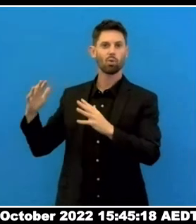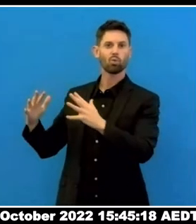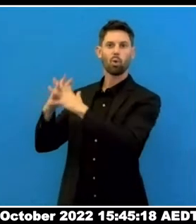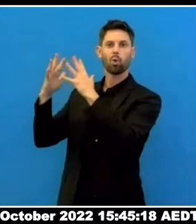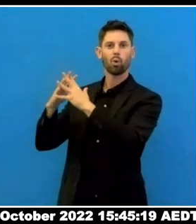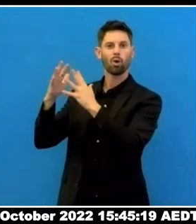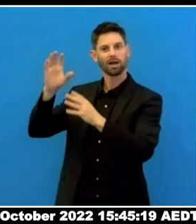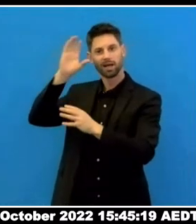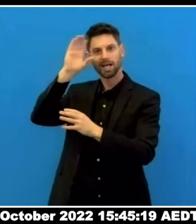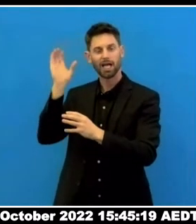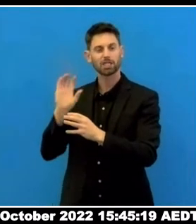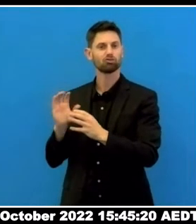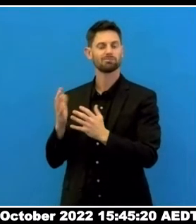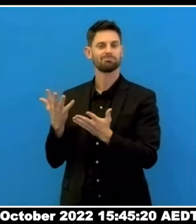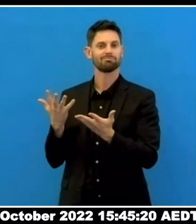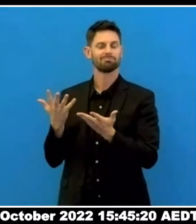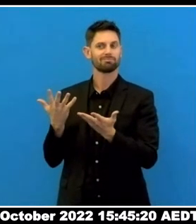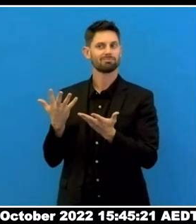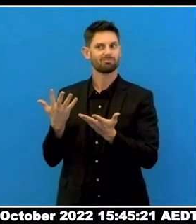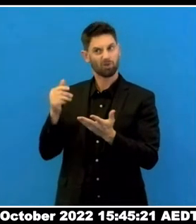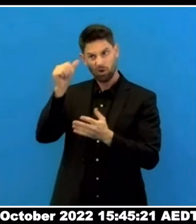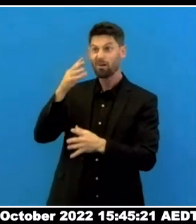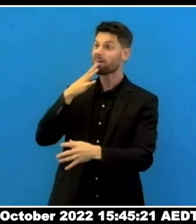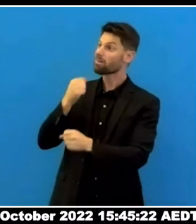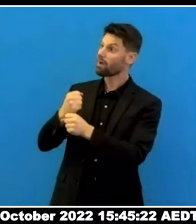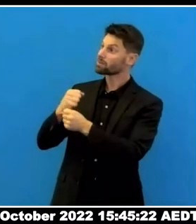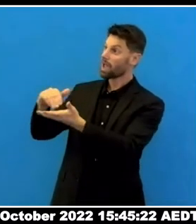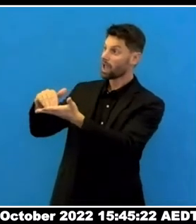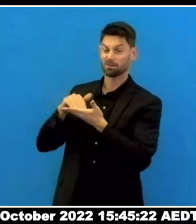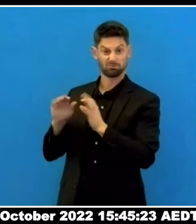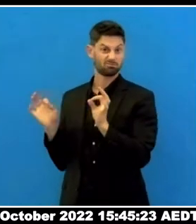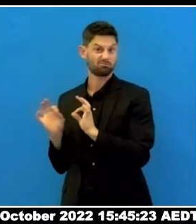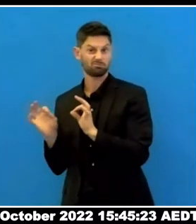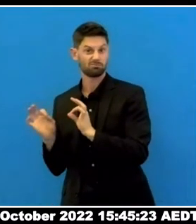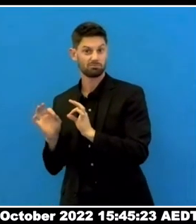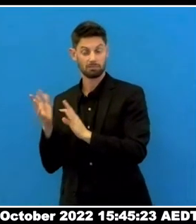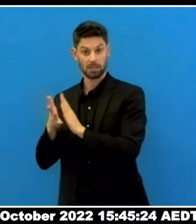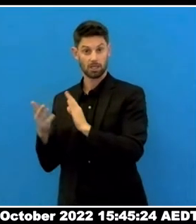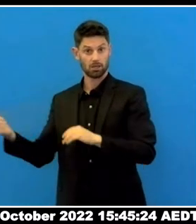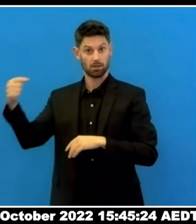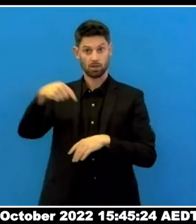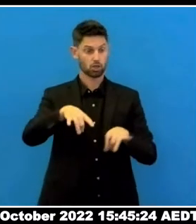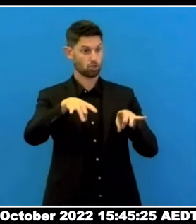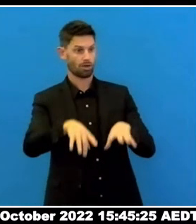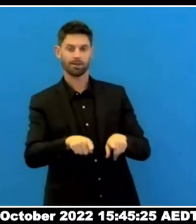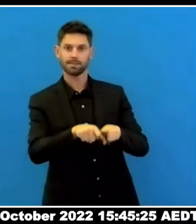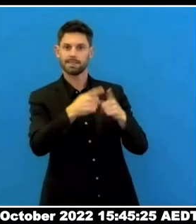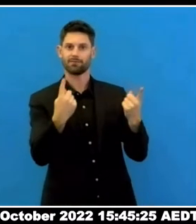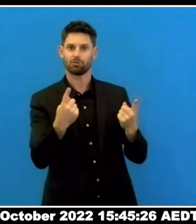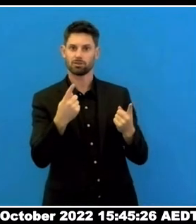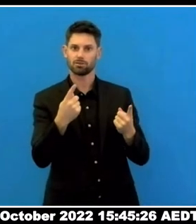and they have a very lots of patience but what to ask from the provider.